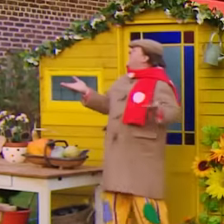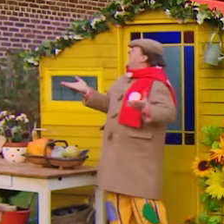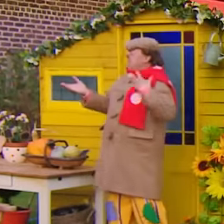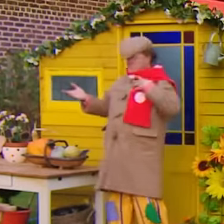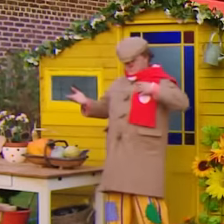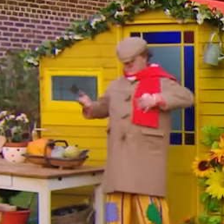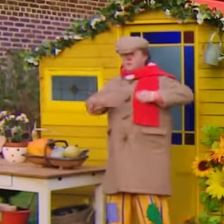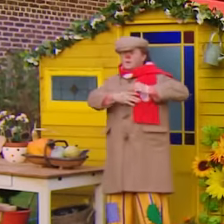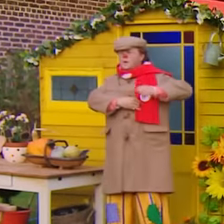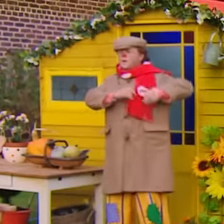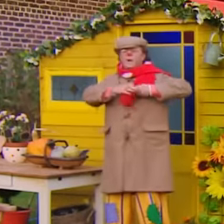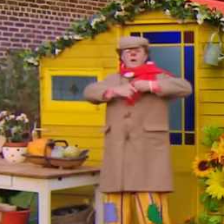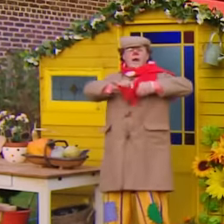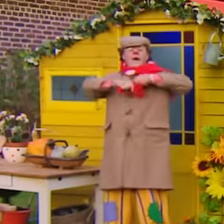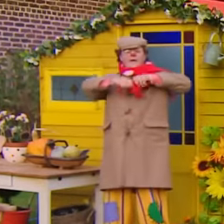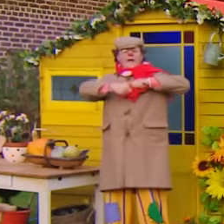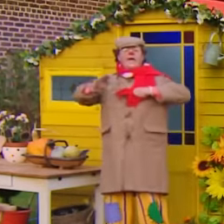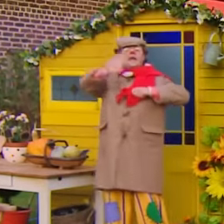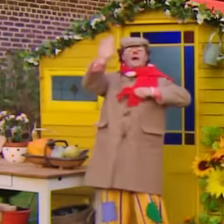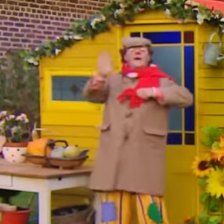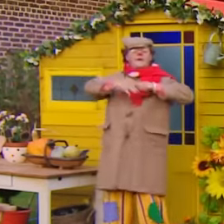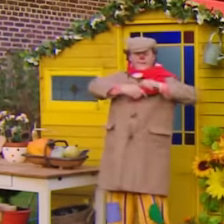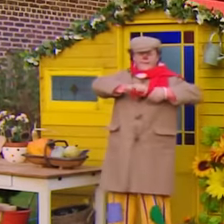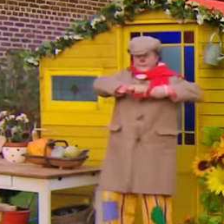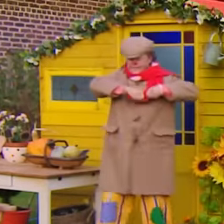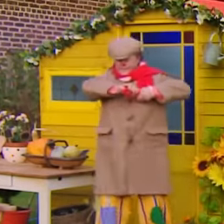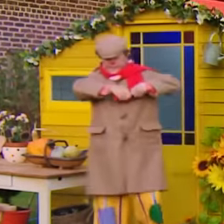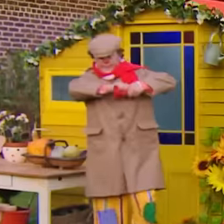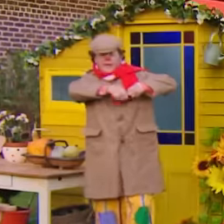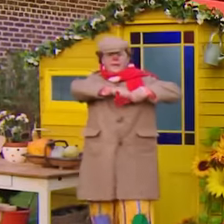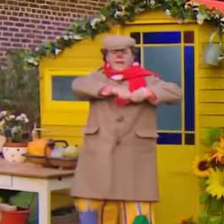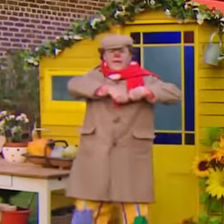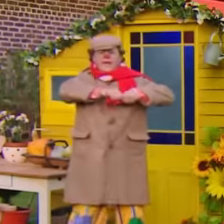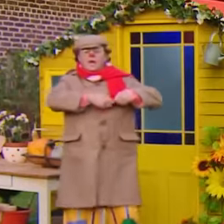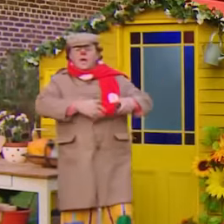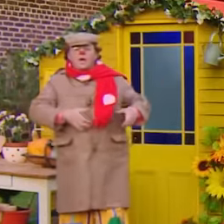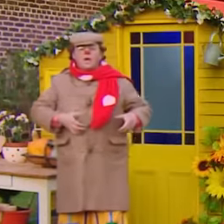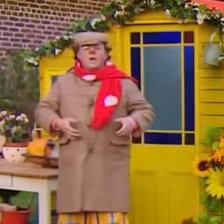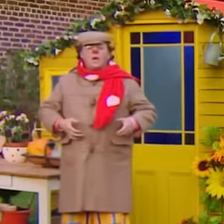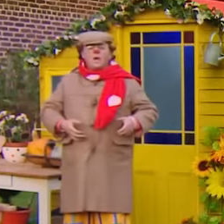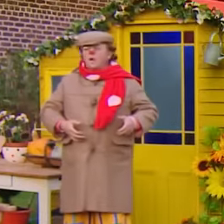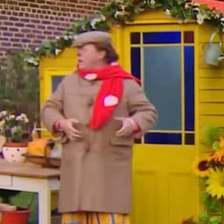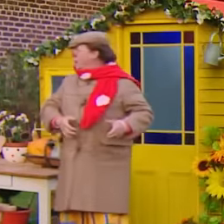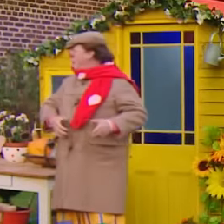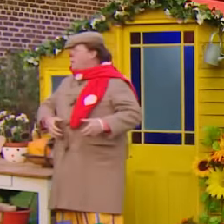hello grandma tumble oh hello now you're awake can you turn the tap on for mr tumble